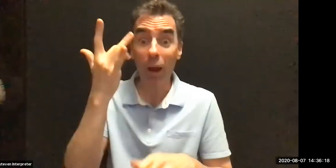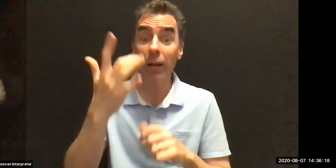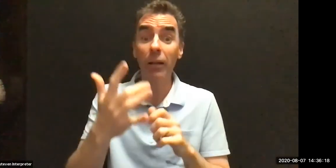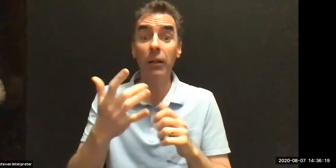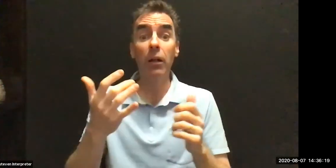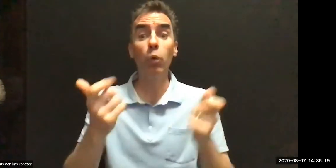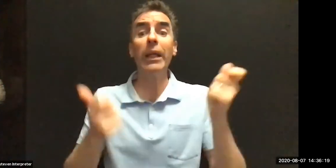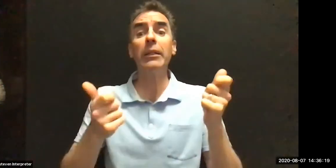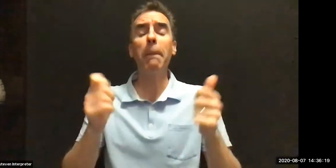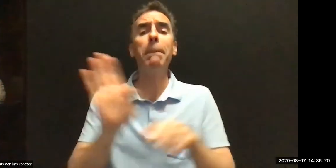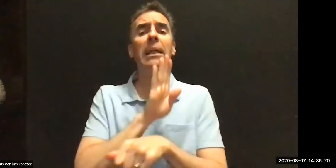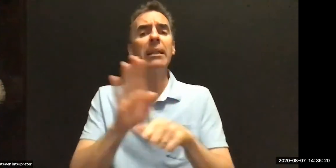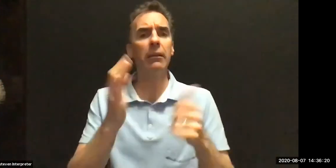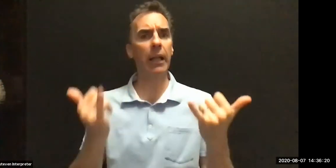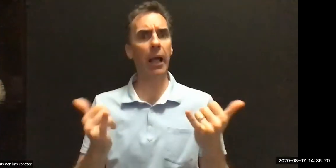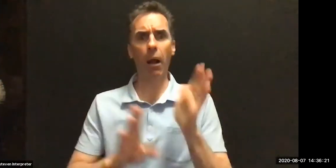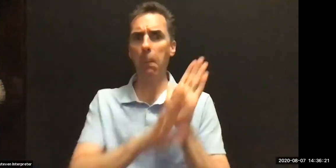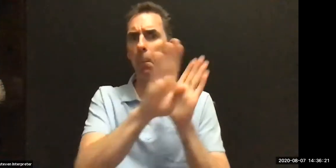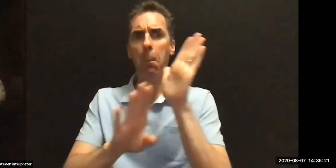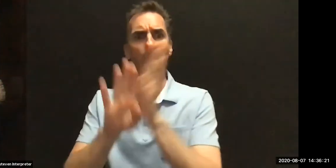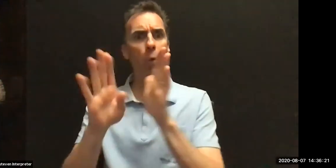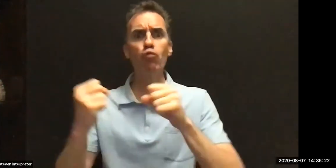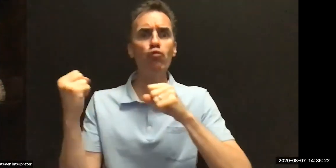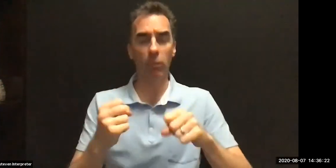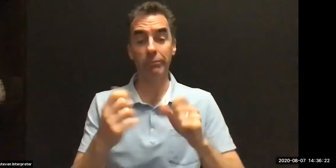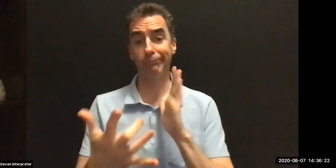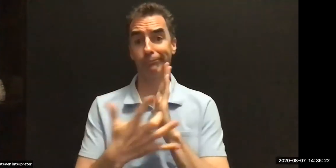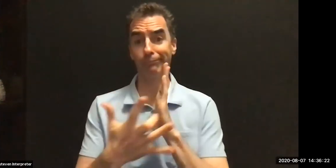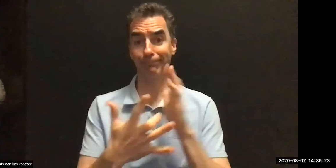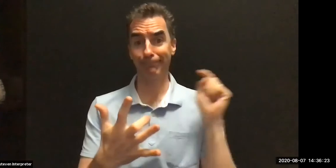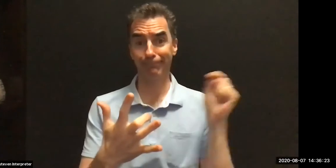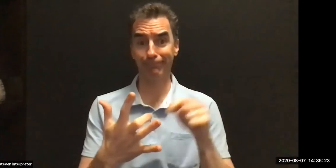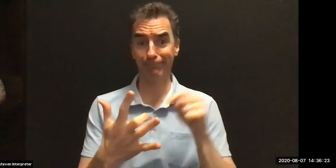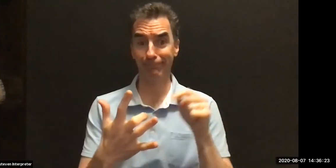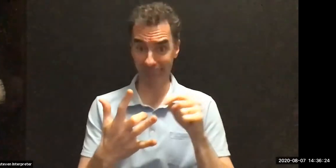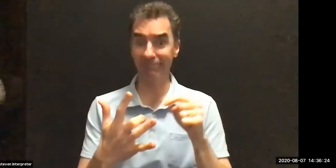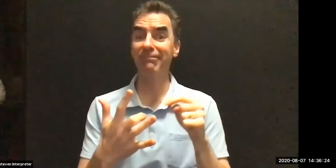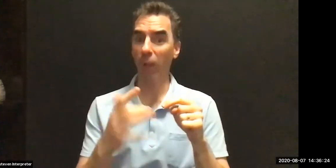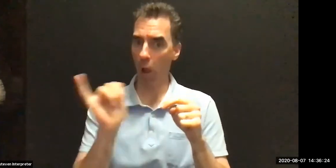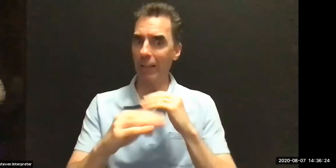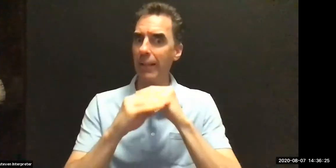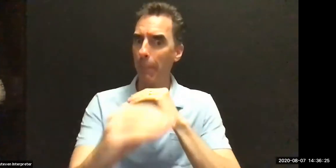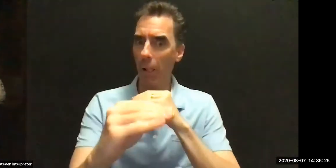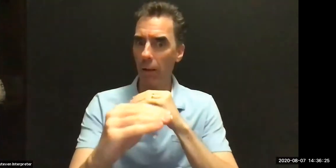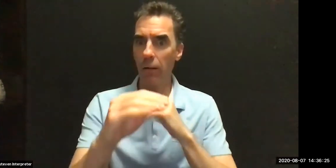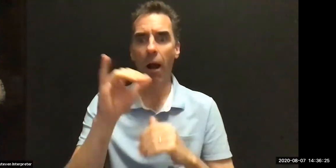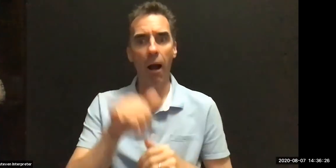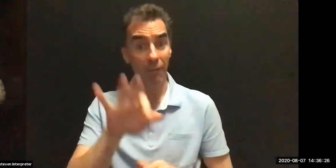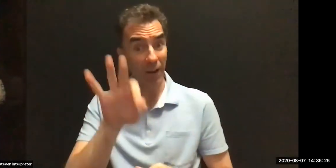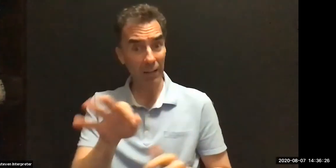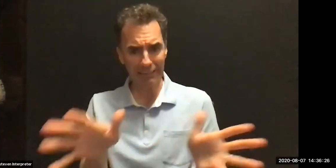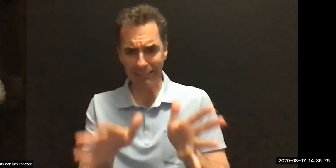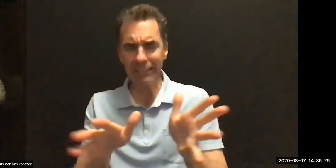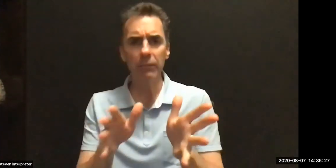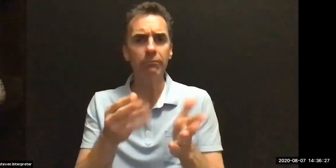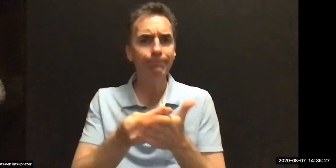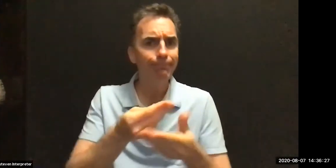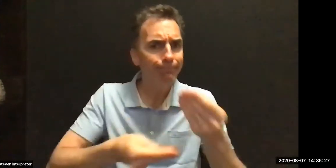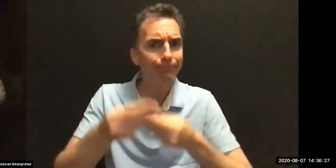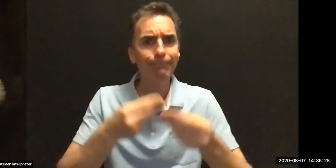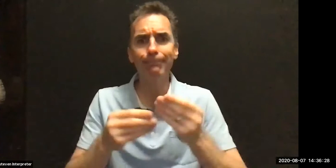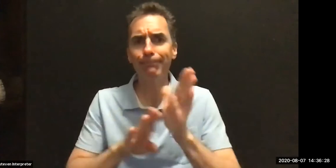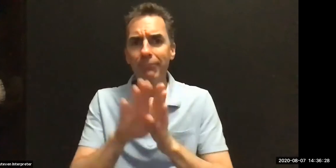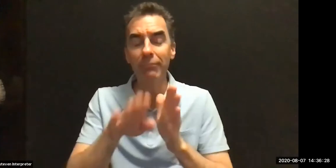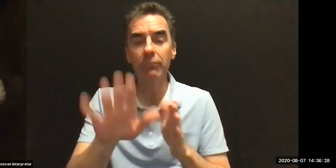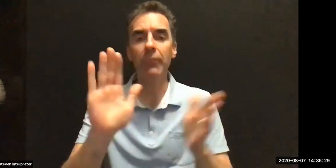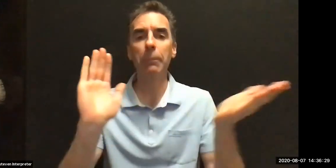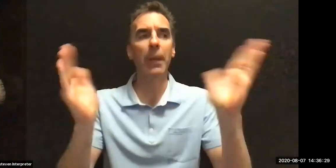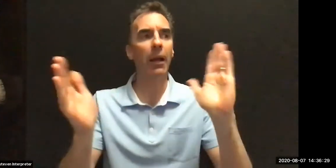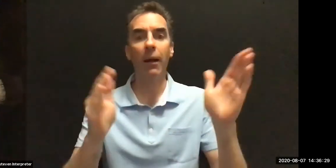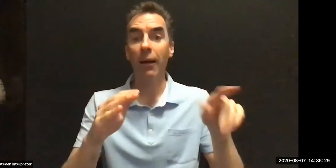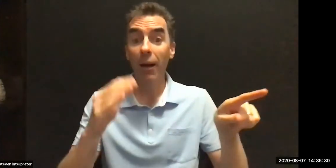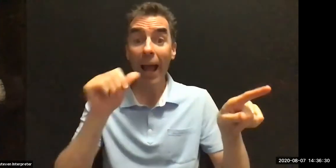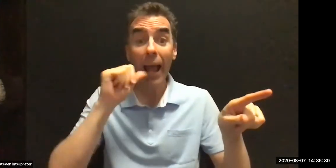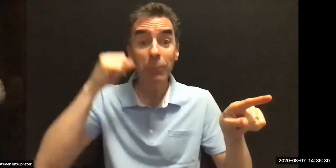Channelle Charest: Something that as we've seen in coven specifically continues to grow economically. I mean, you look at the stock market for Amazon and Apple and all other startups.